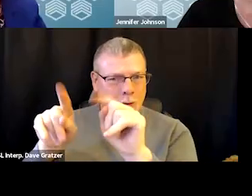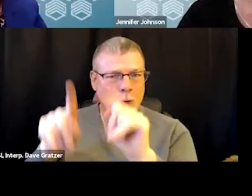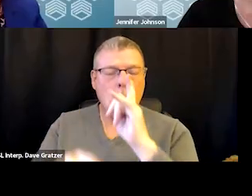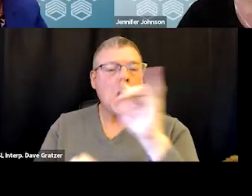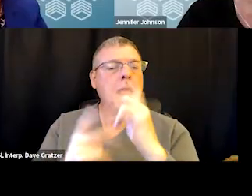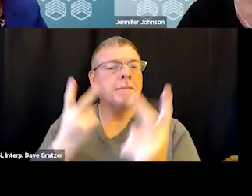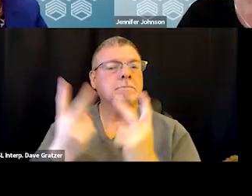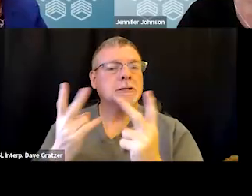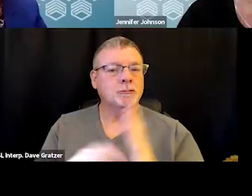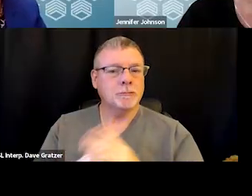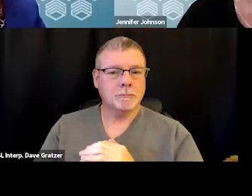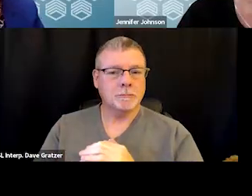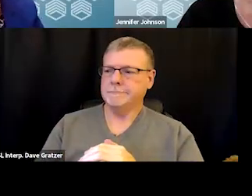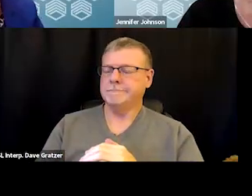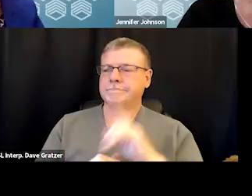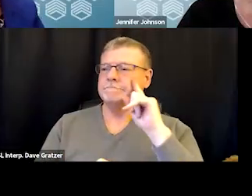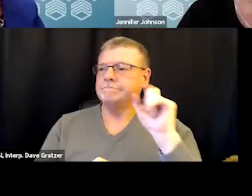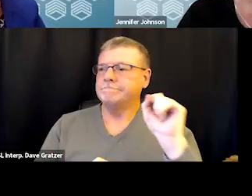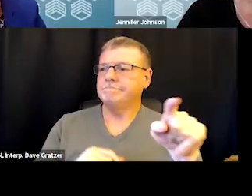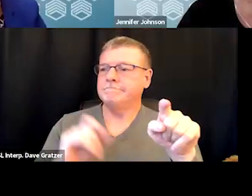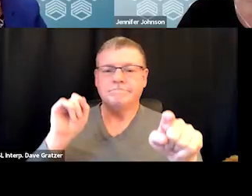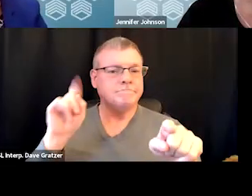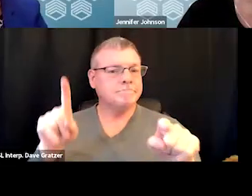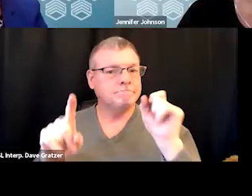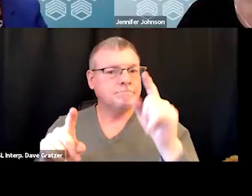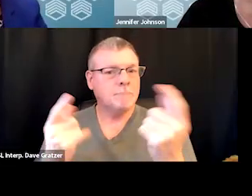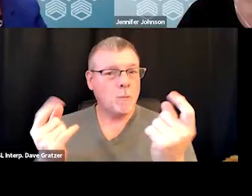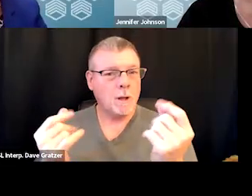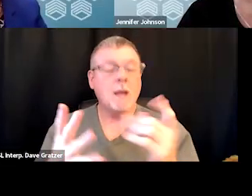would and to see what they see, to go through the magnetometers, to look